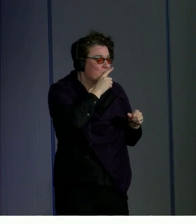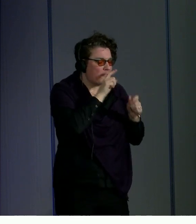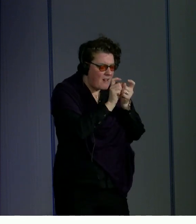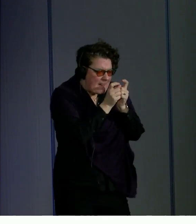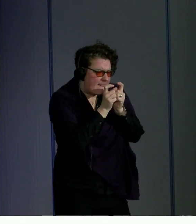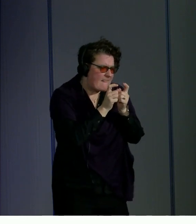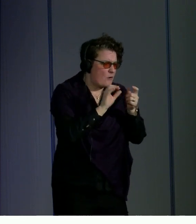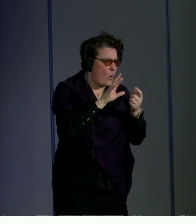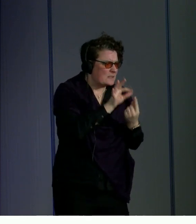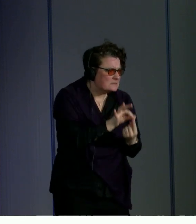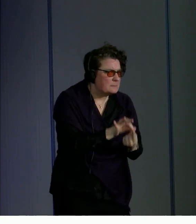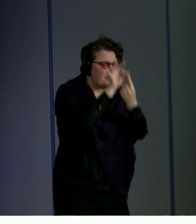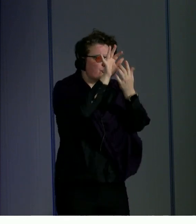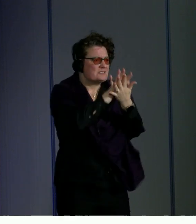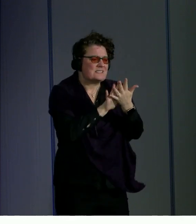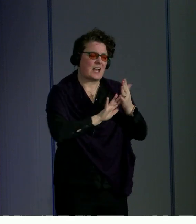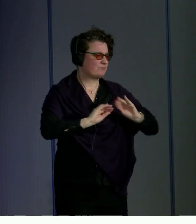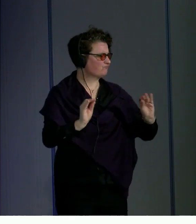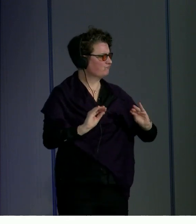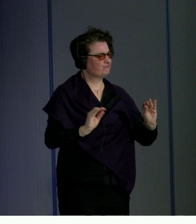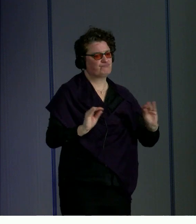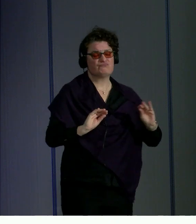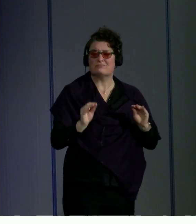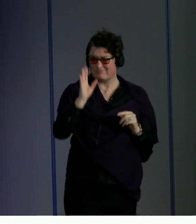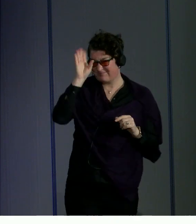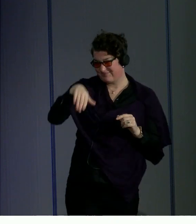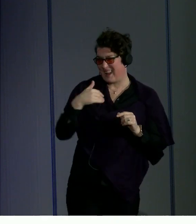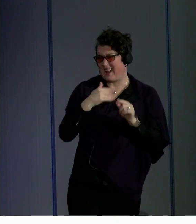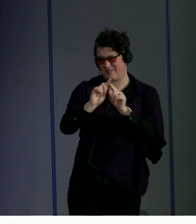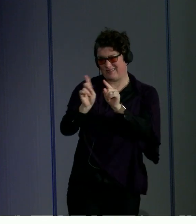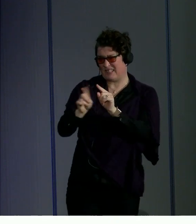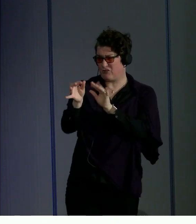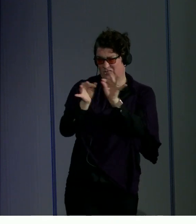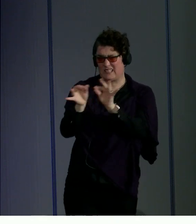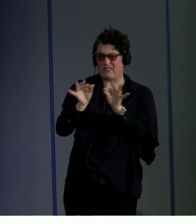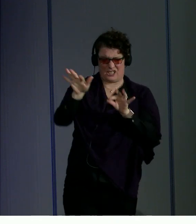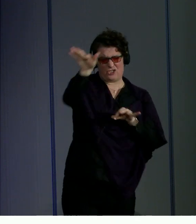design. There are many definitions out there. We're using this one just as an